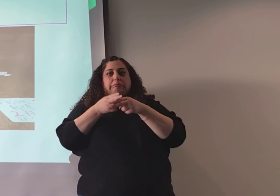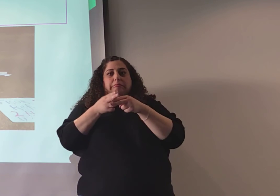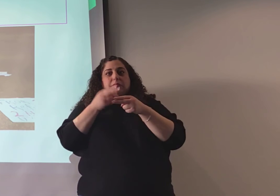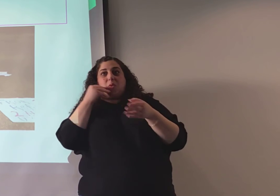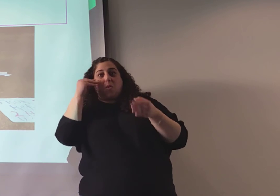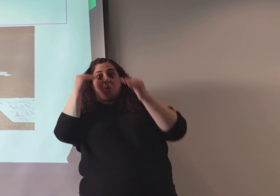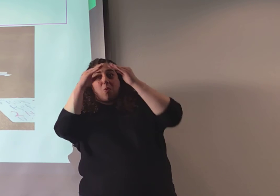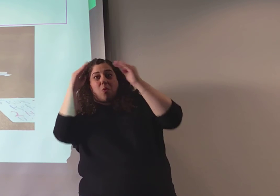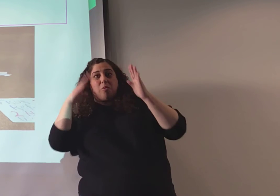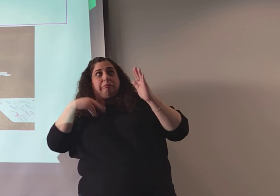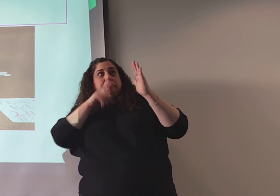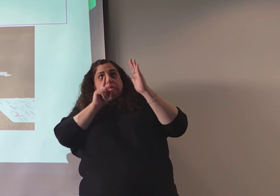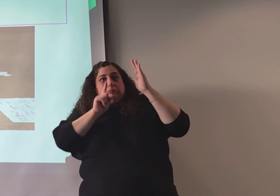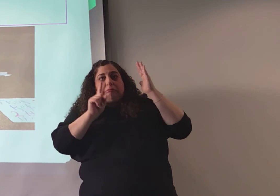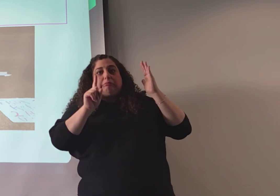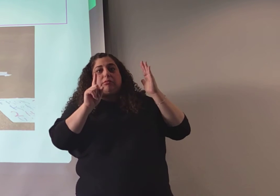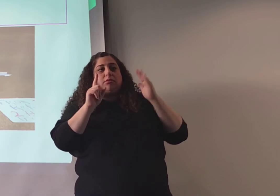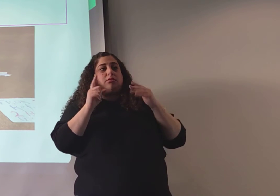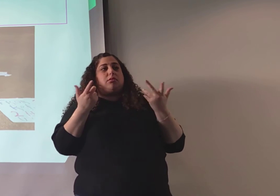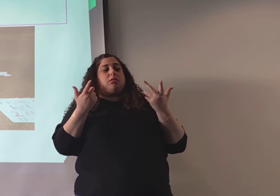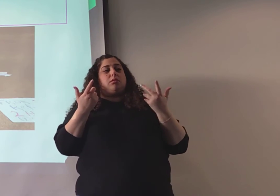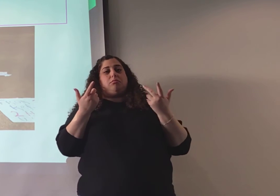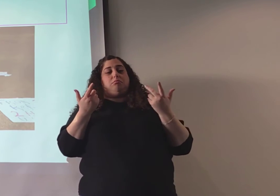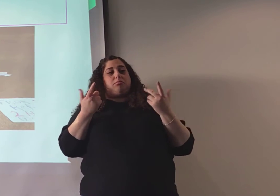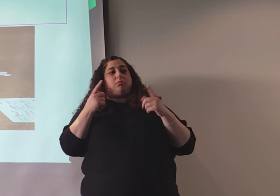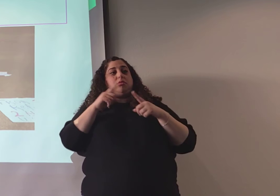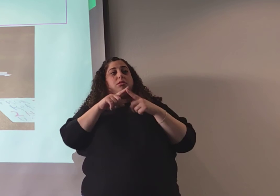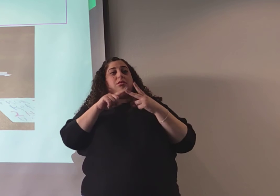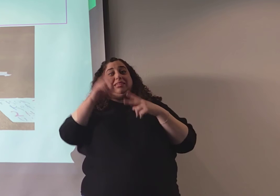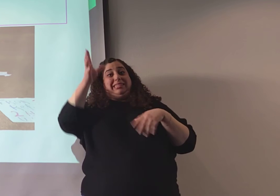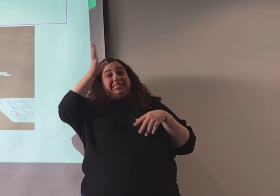Let me see if Patricia has any recommendations.